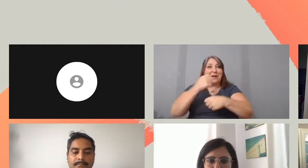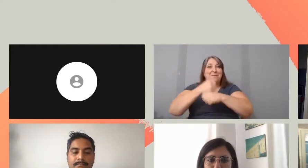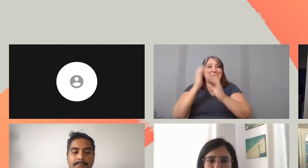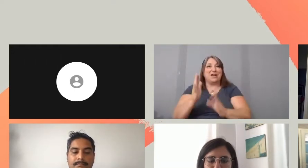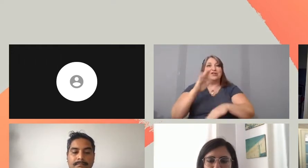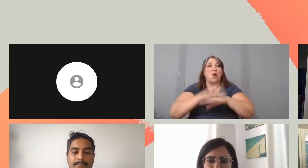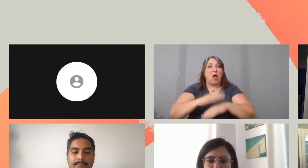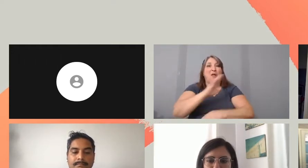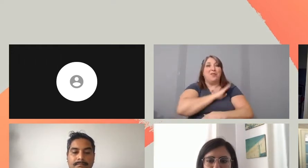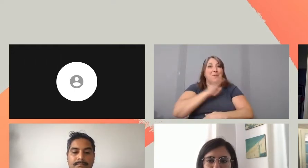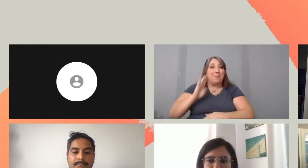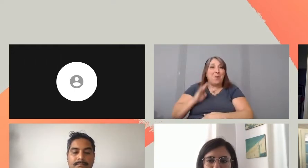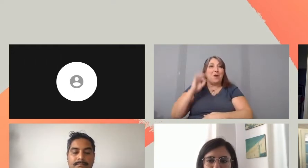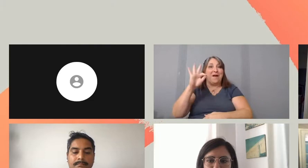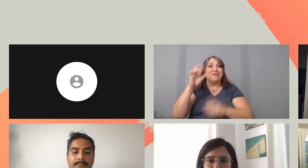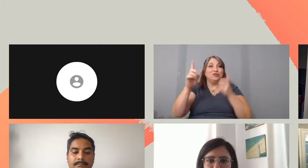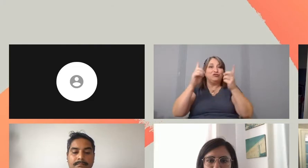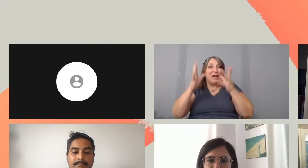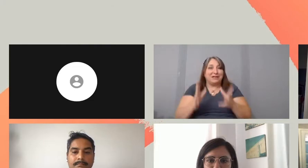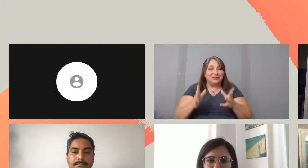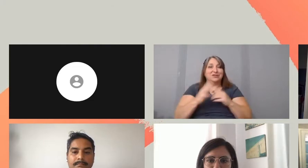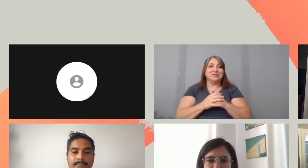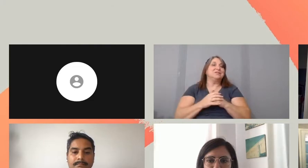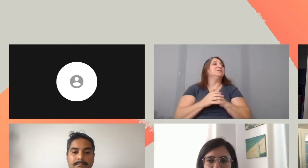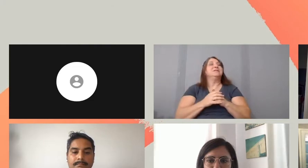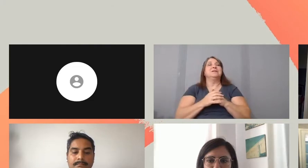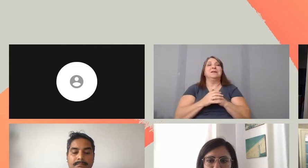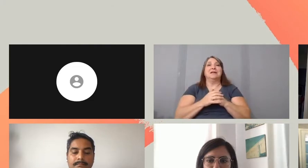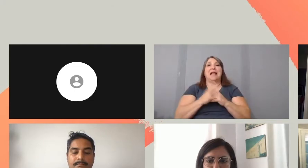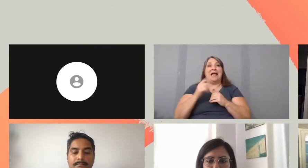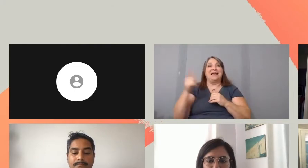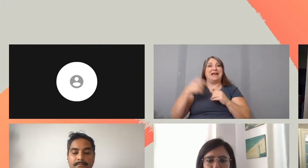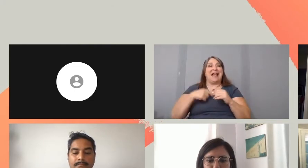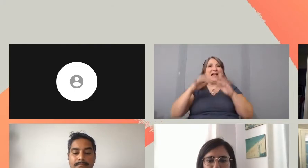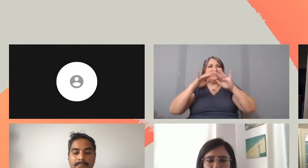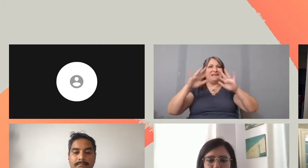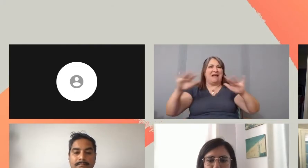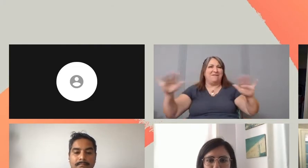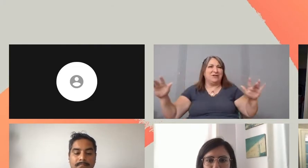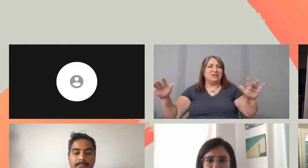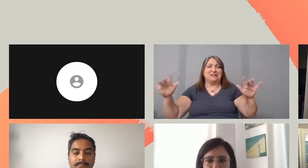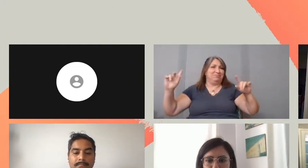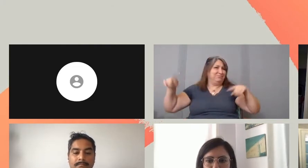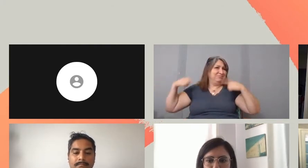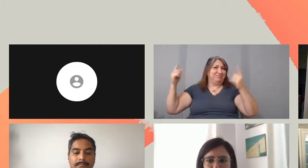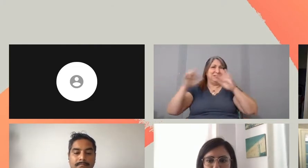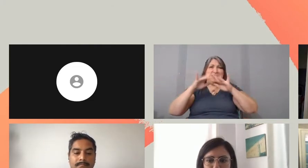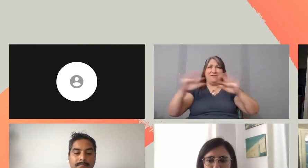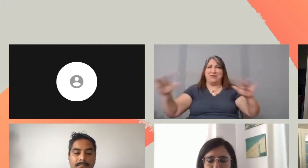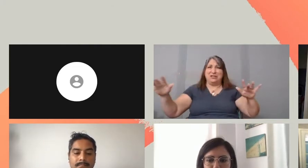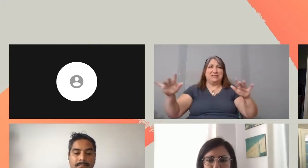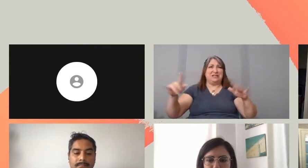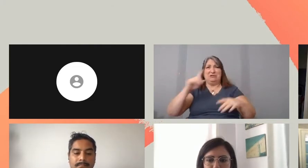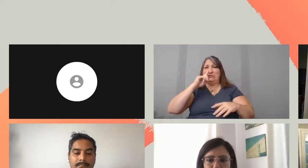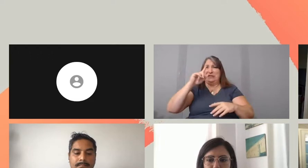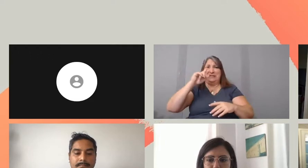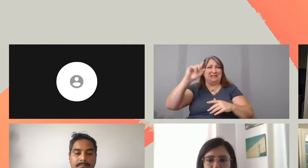and it has diversity and has had diversity at its core for more than 20 years.